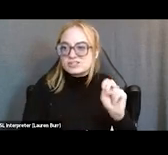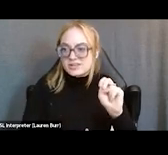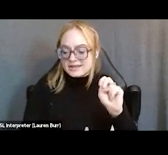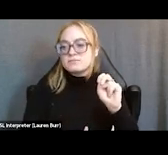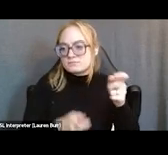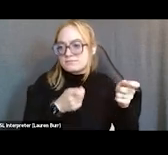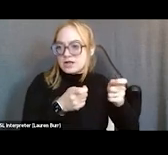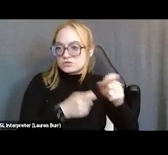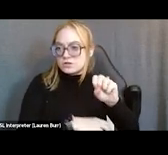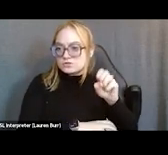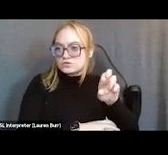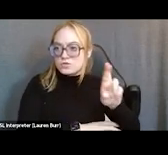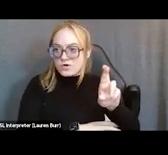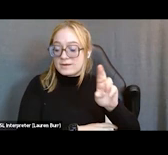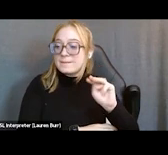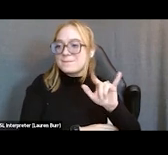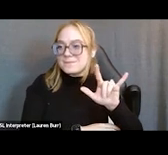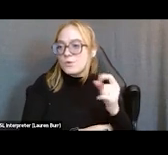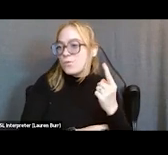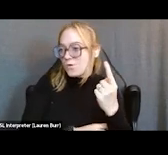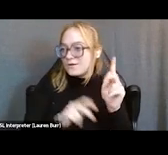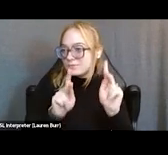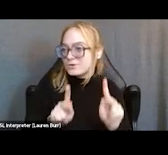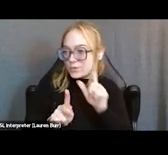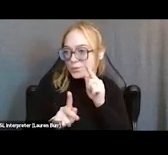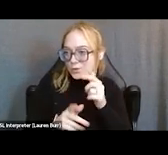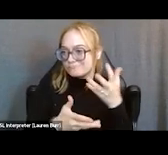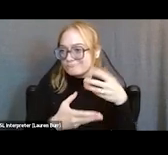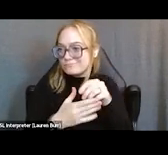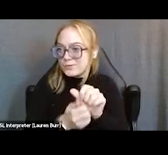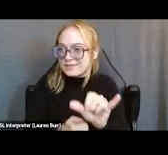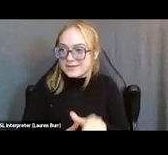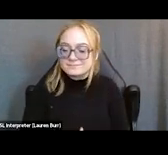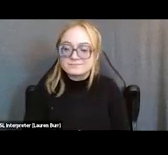one of those folks for Northern Virginia. And to help us identify these claims,